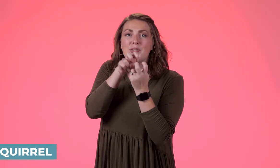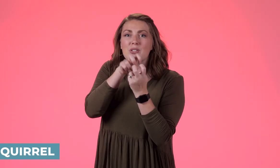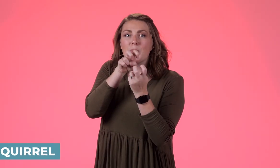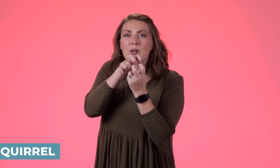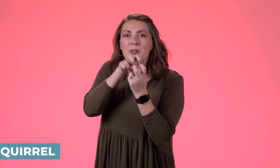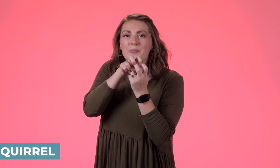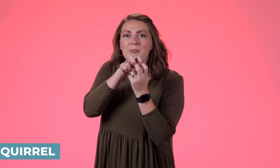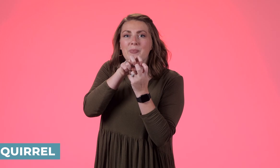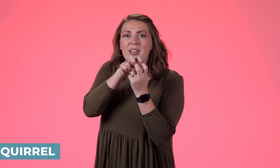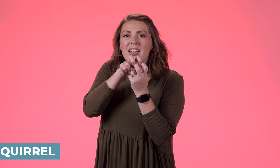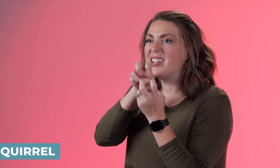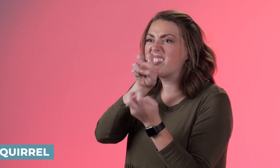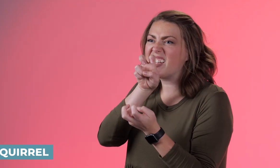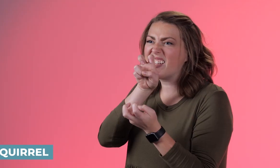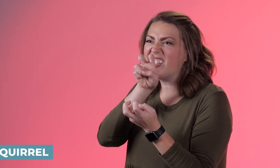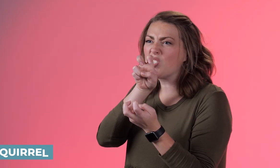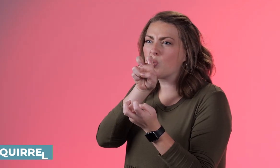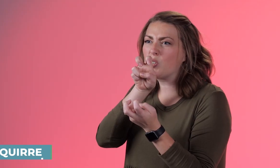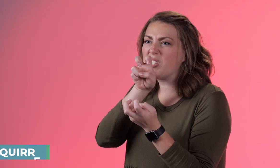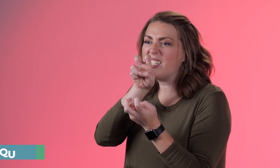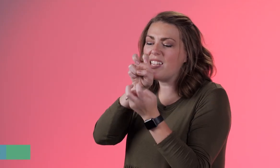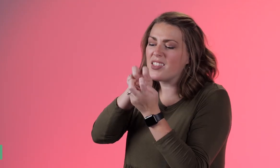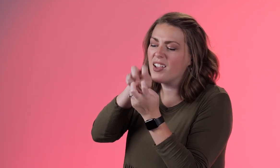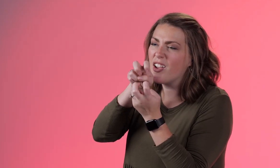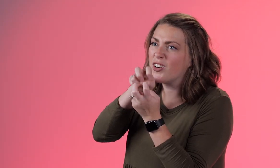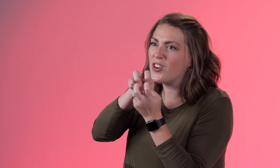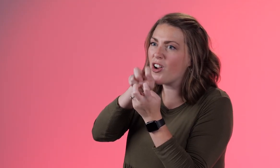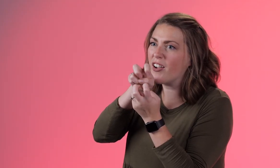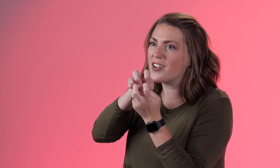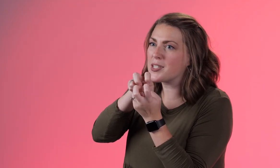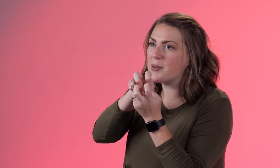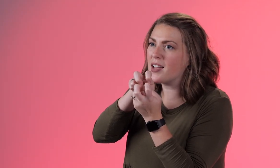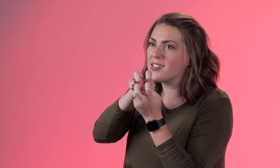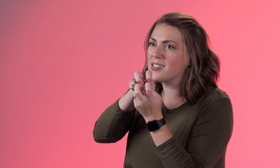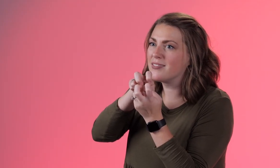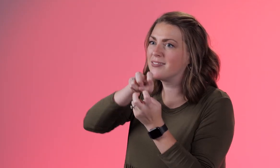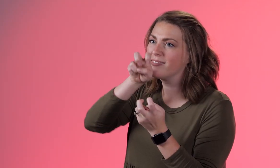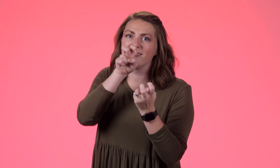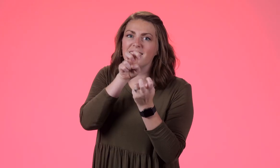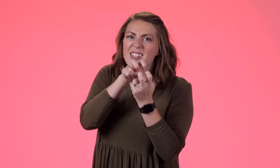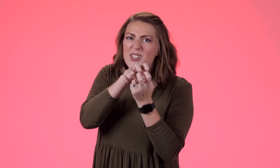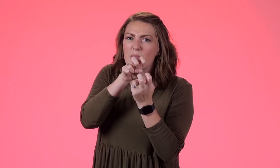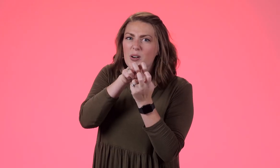squirrel', it's like the little squirrel's teeth gnawing on some nuts 'squirrel'.